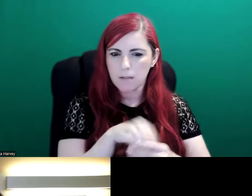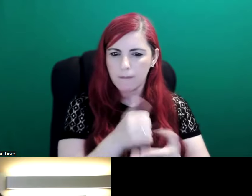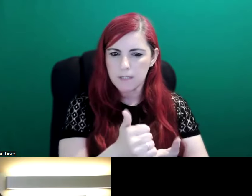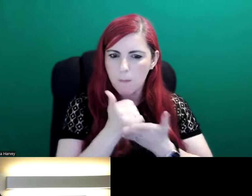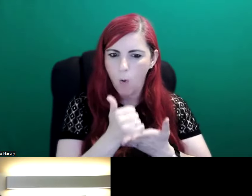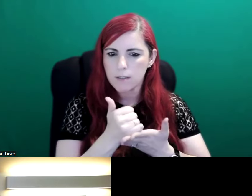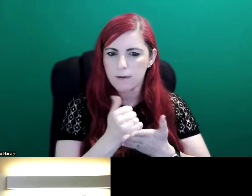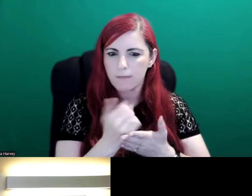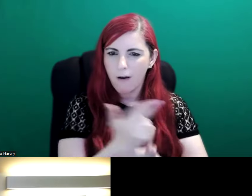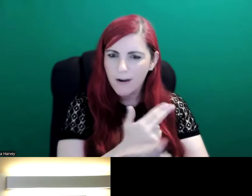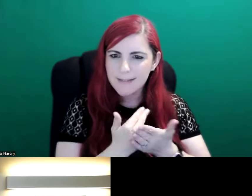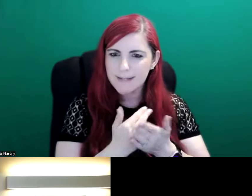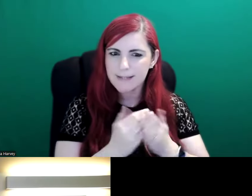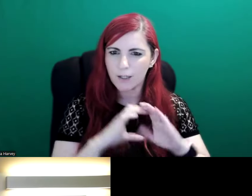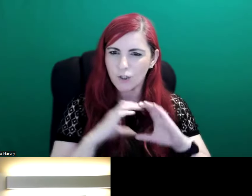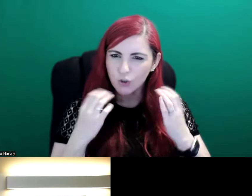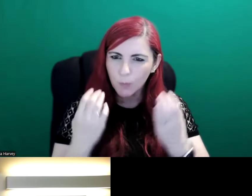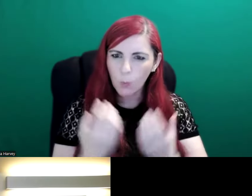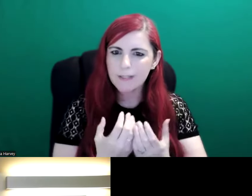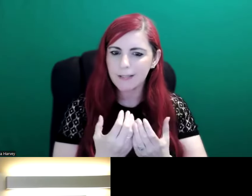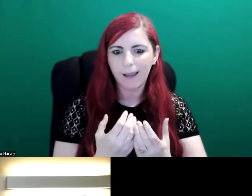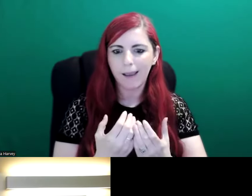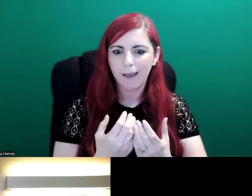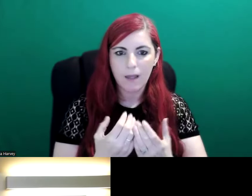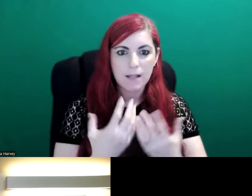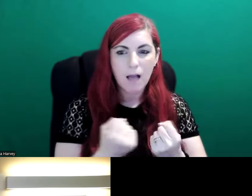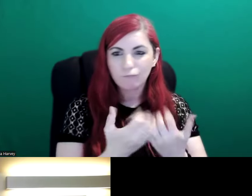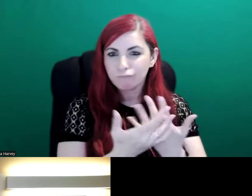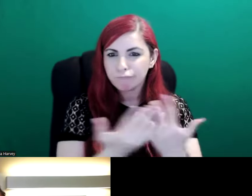artistic community which involved all sorts of people that you know our audience